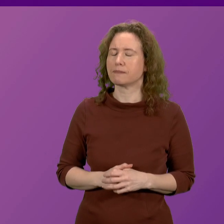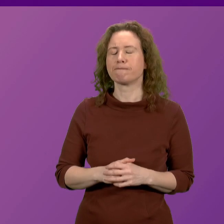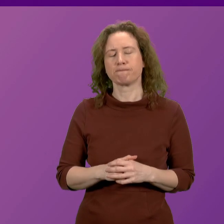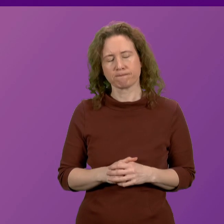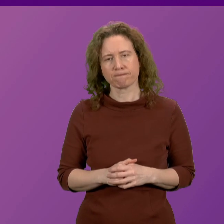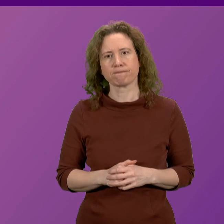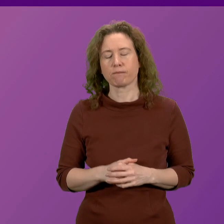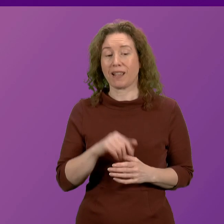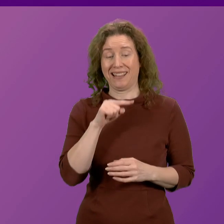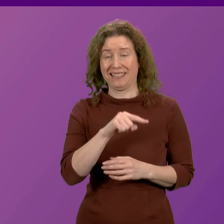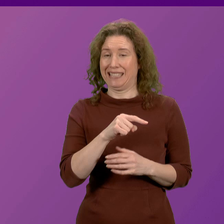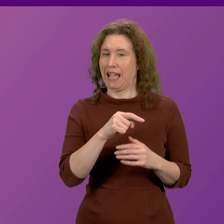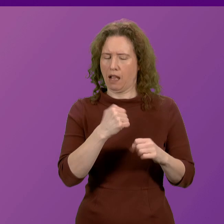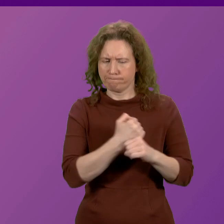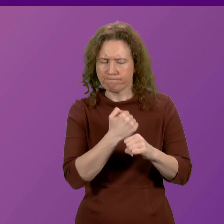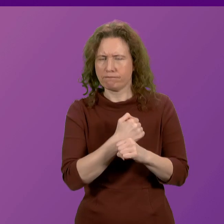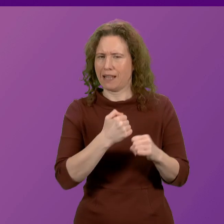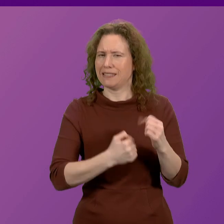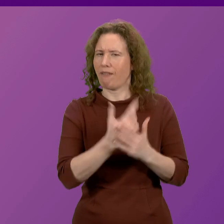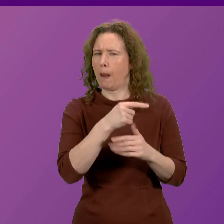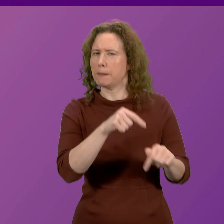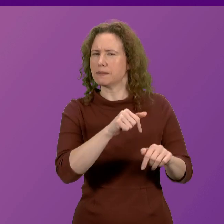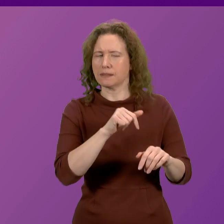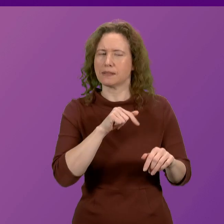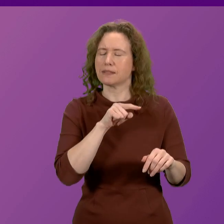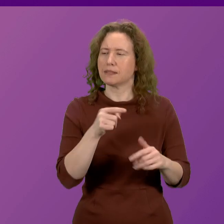The development that Sharon Dowey raises with me is a live planning application,